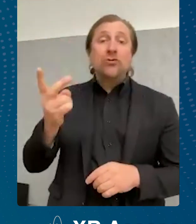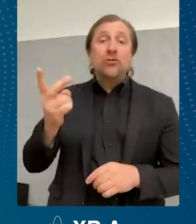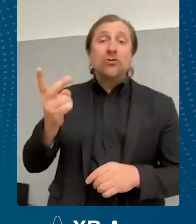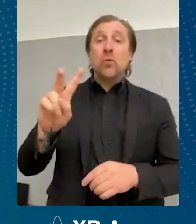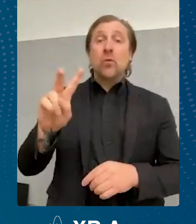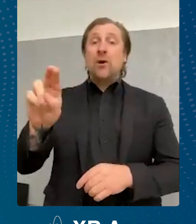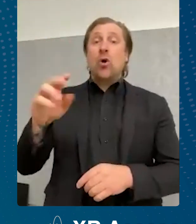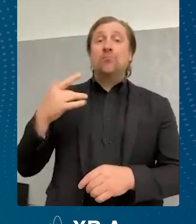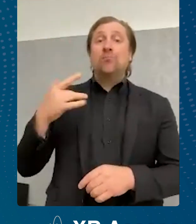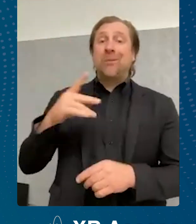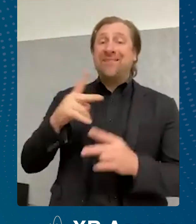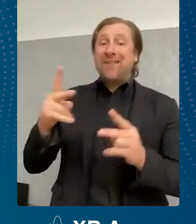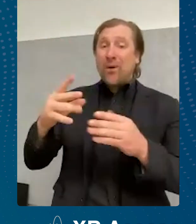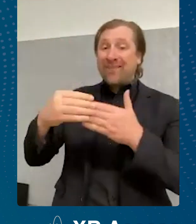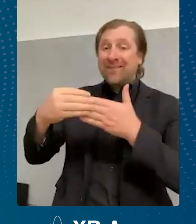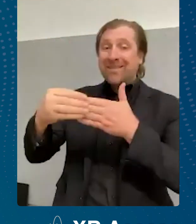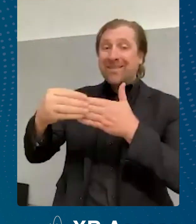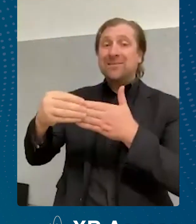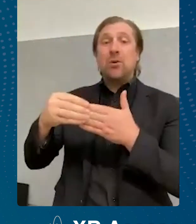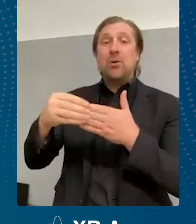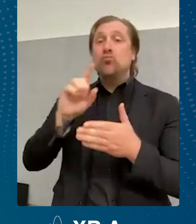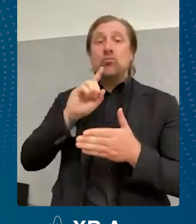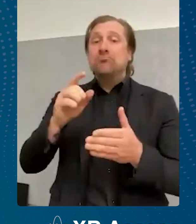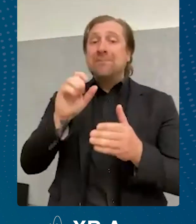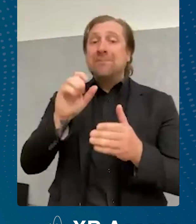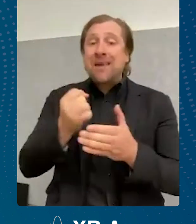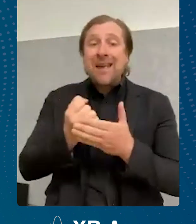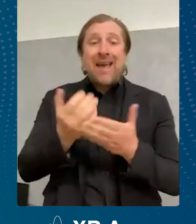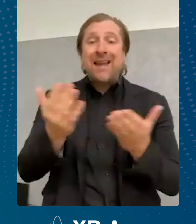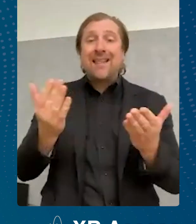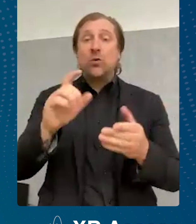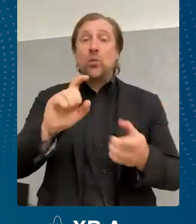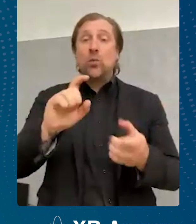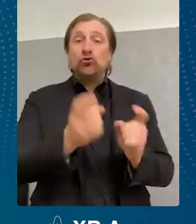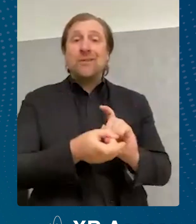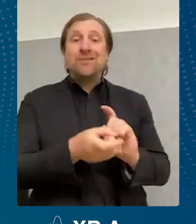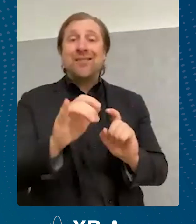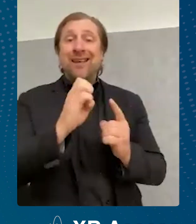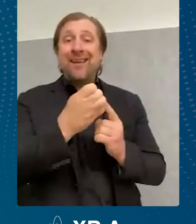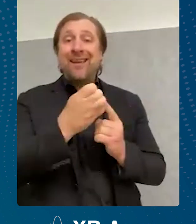so you can adjust basically anything. You can adjust the environment, you can adjust lighting,